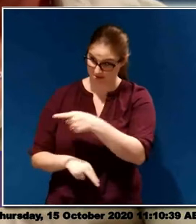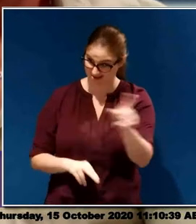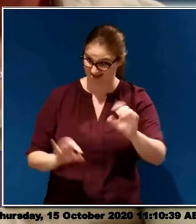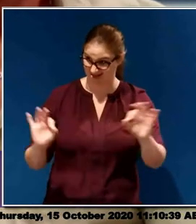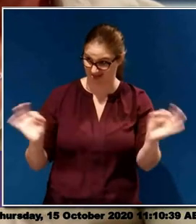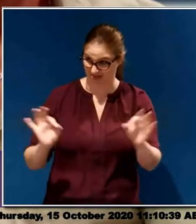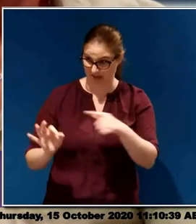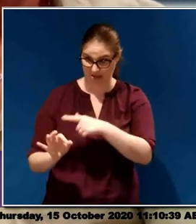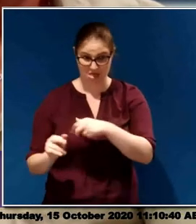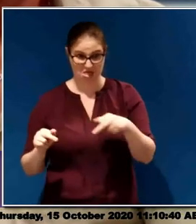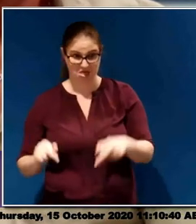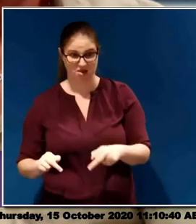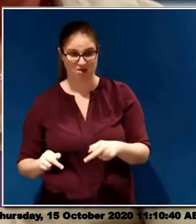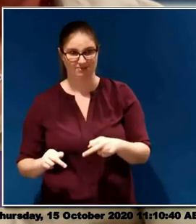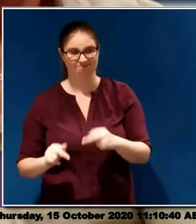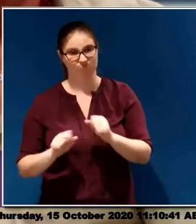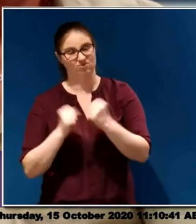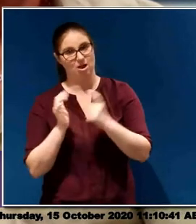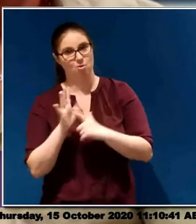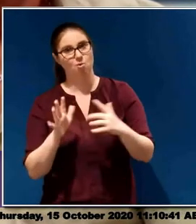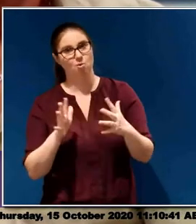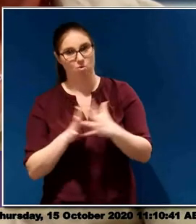Ben was still with us at the time, I believe. Yeah.